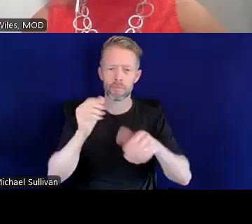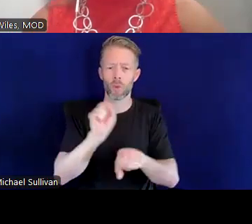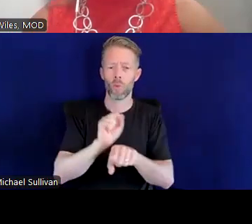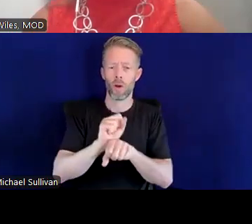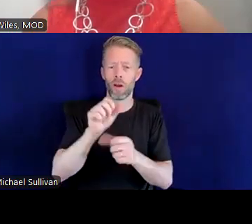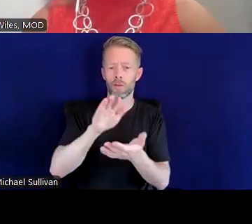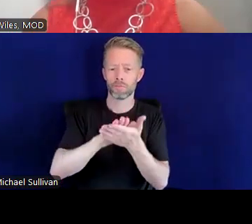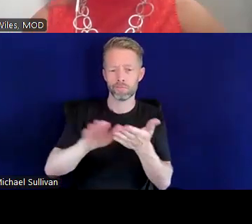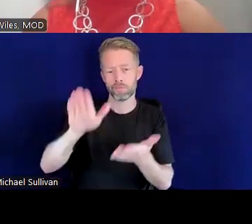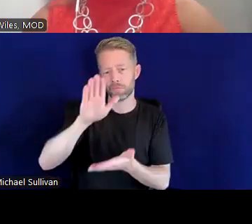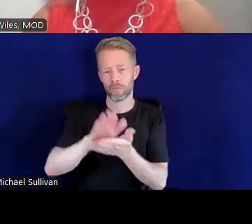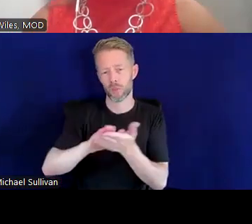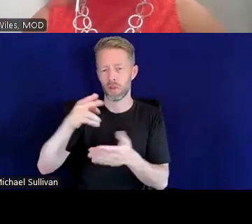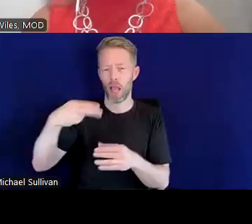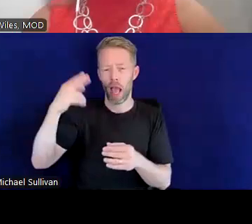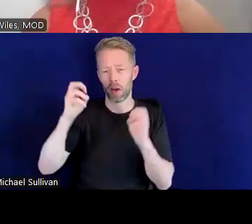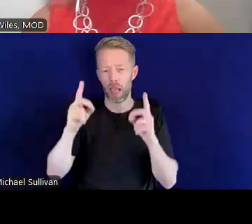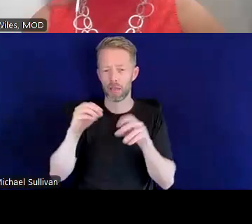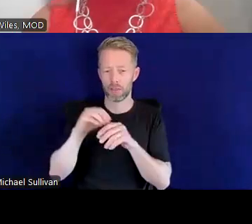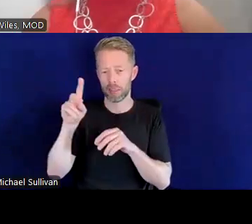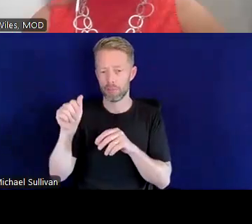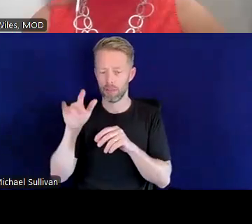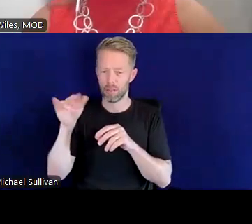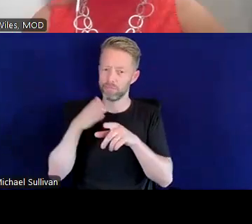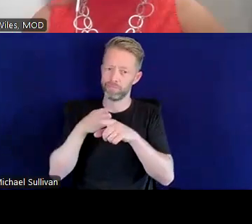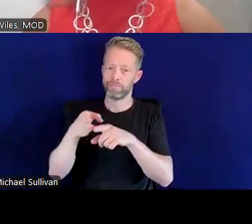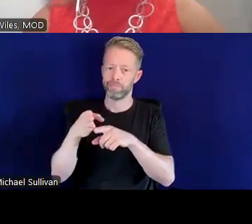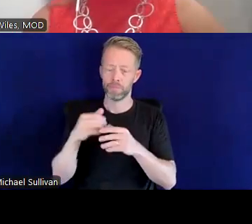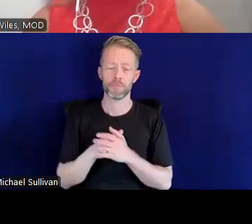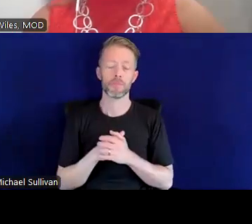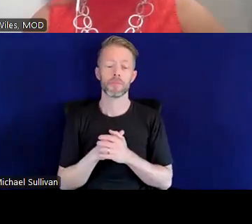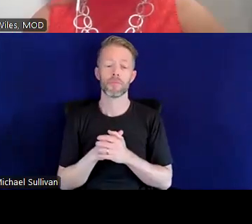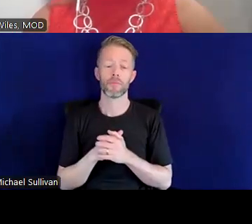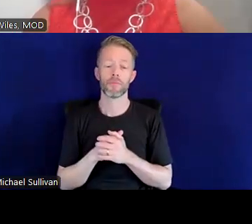I've had in higher ed and disability primarily, when I